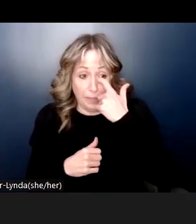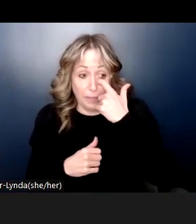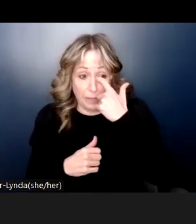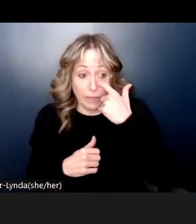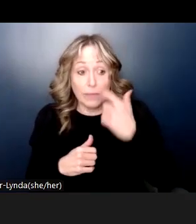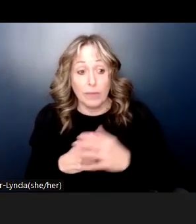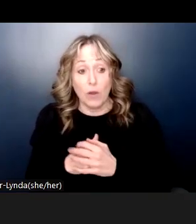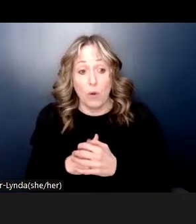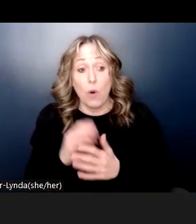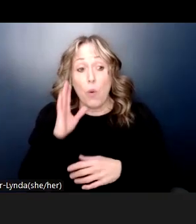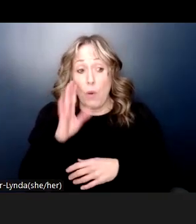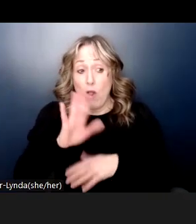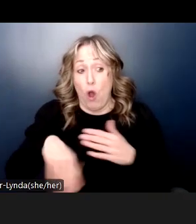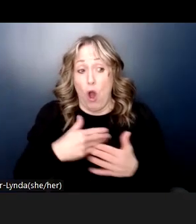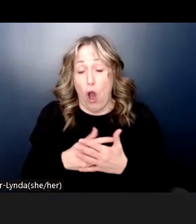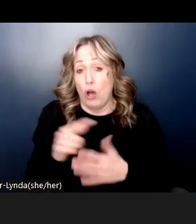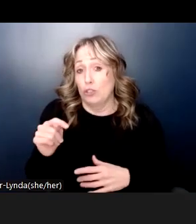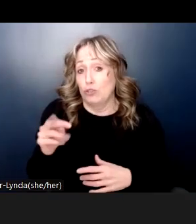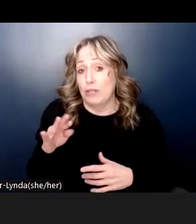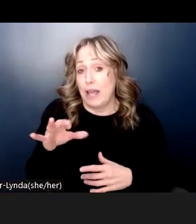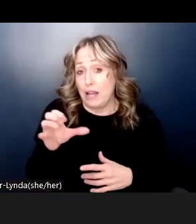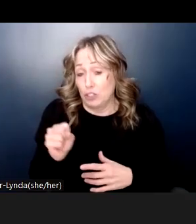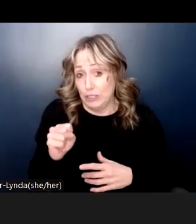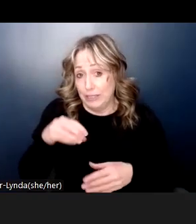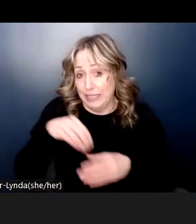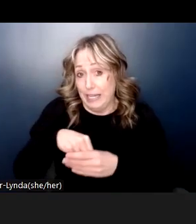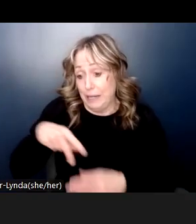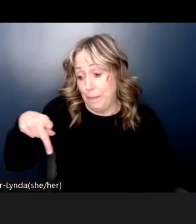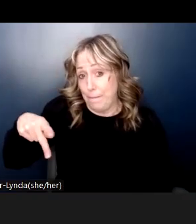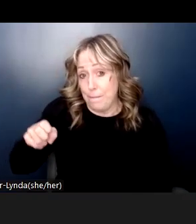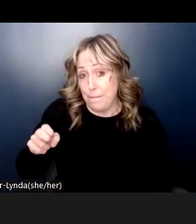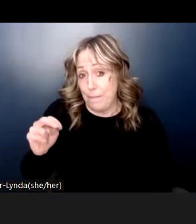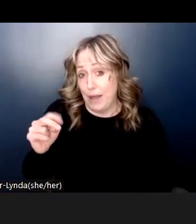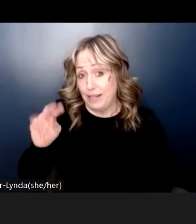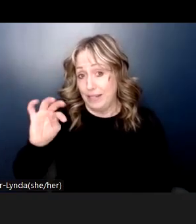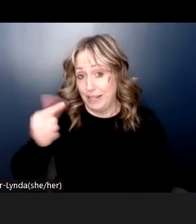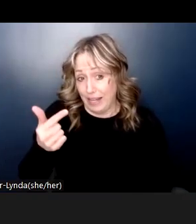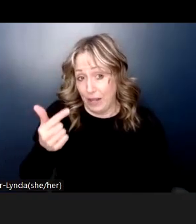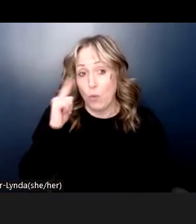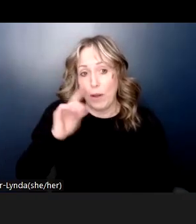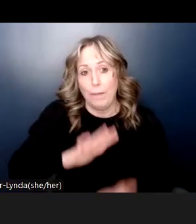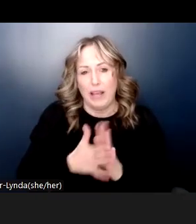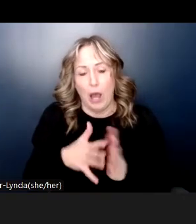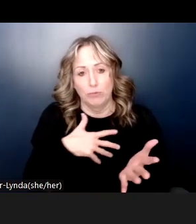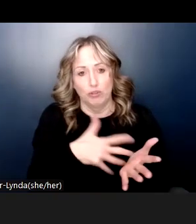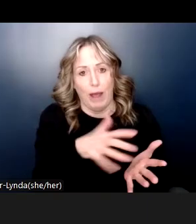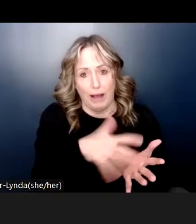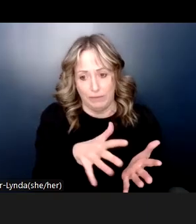all transactions that are pending that we can't complete. We will return them to draft so that all transactions that were in